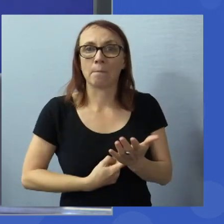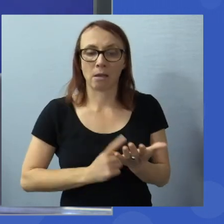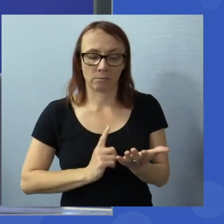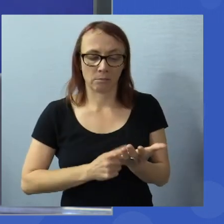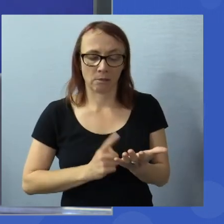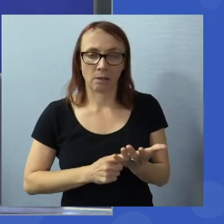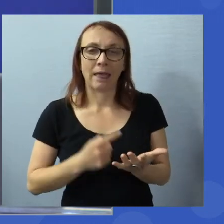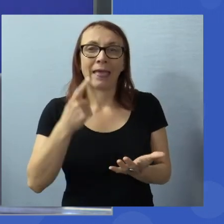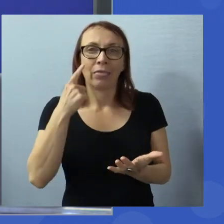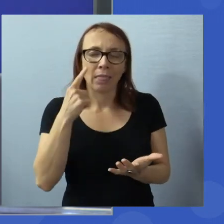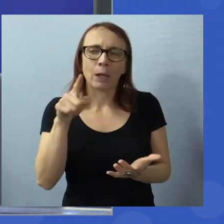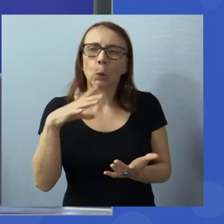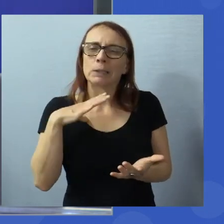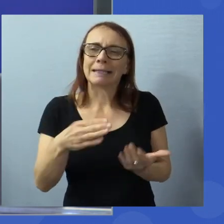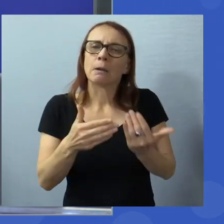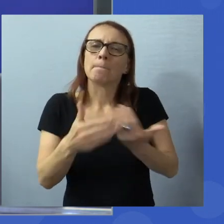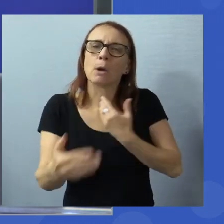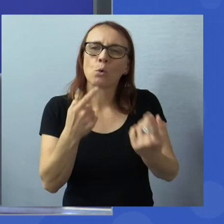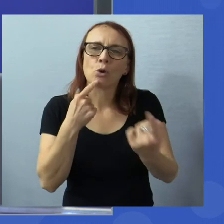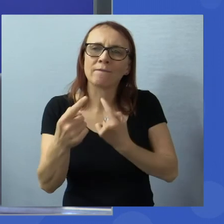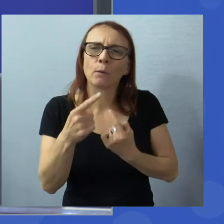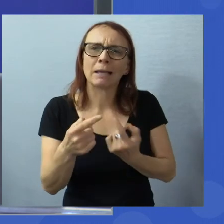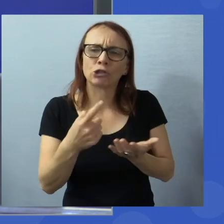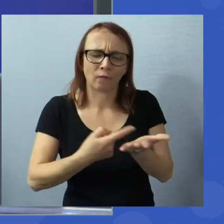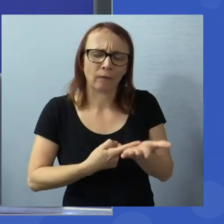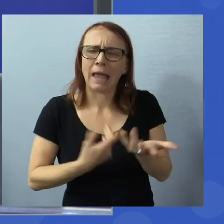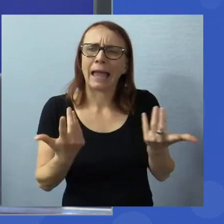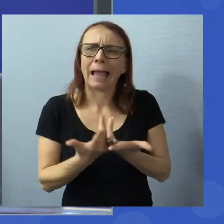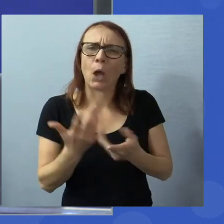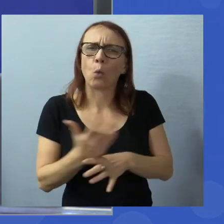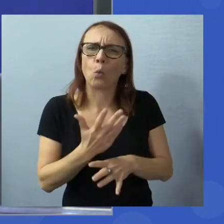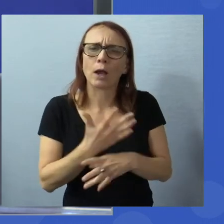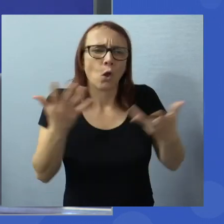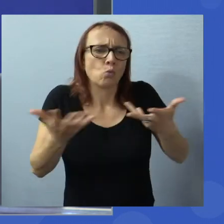information that you need about how all that works where those powers lie how